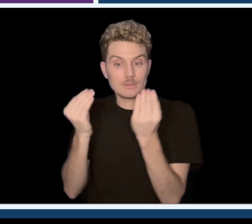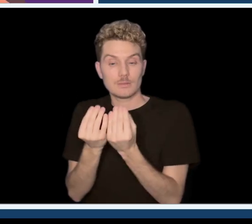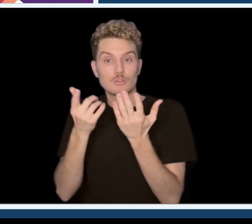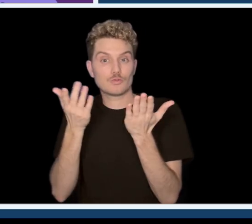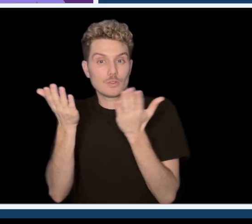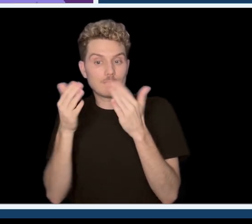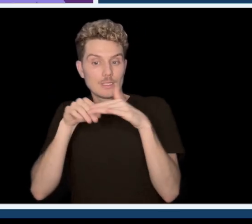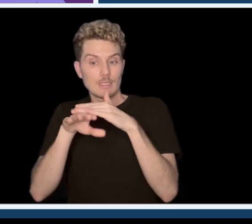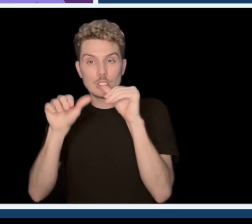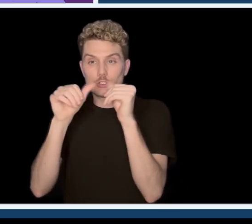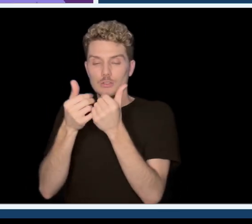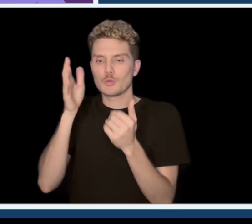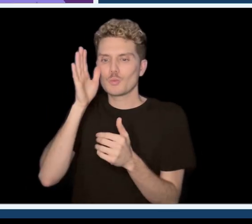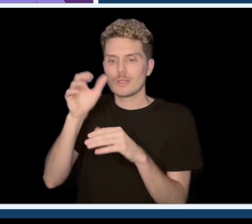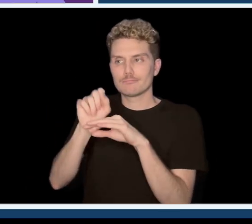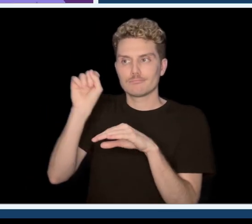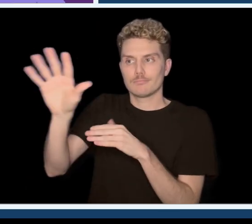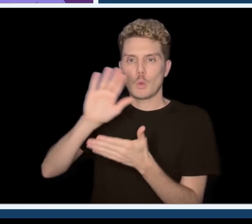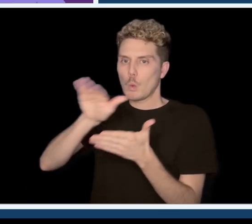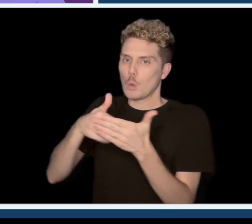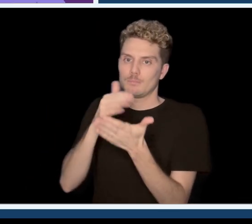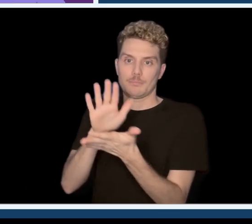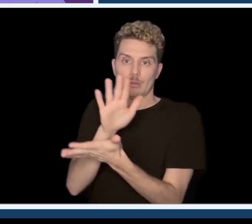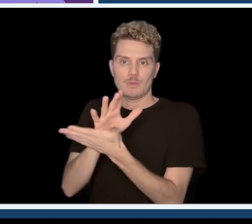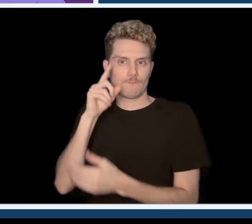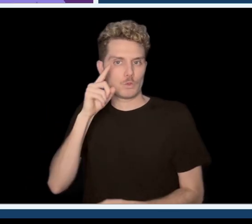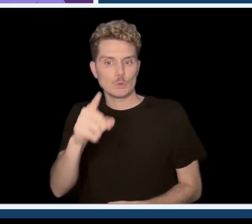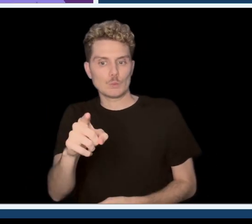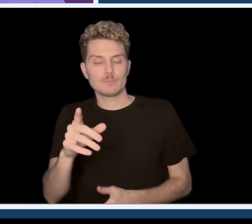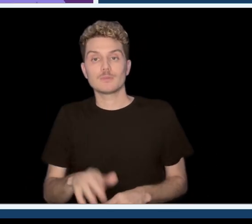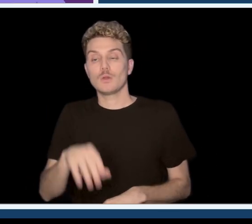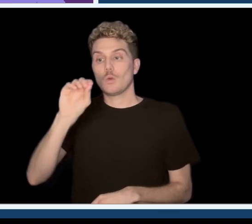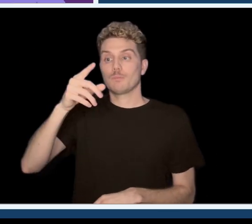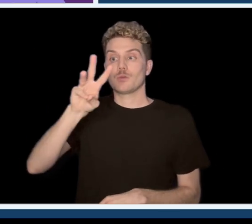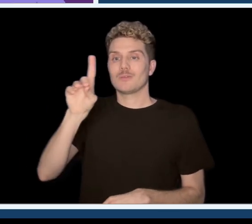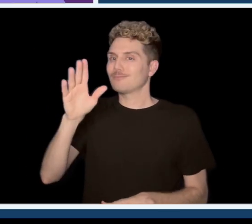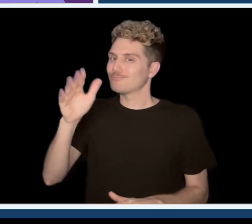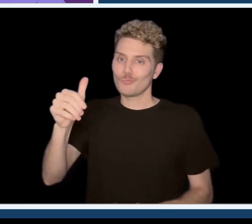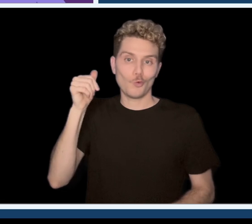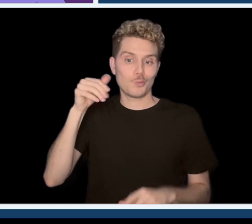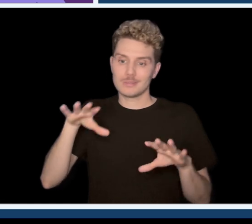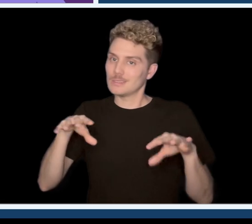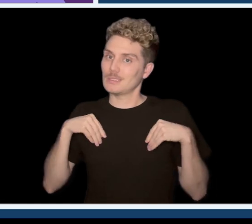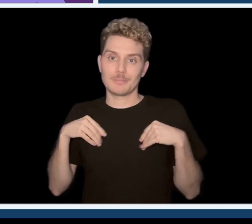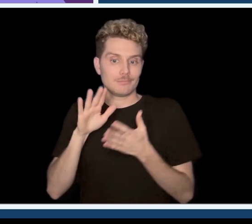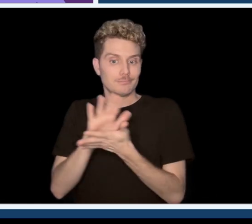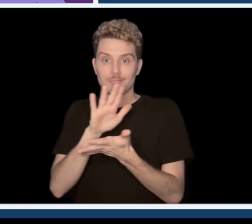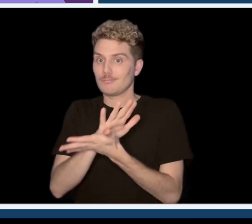or Service Access Agency will submit all the documents for you. OPWDD will not accept documents